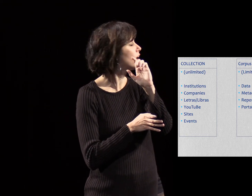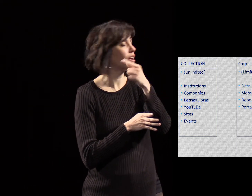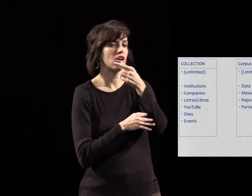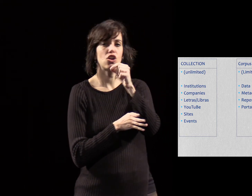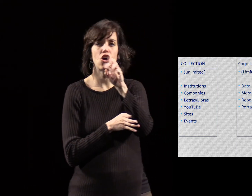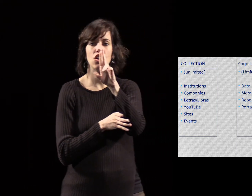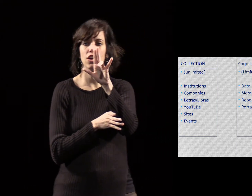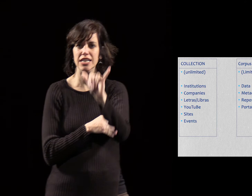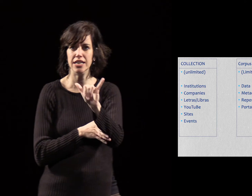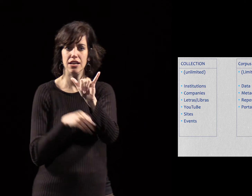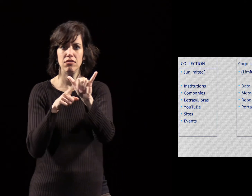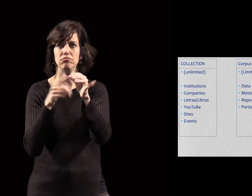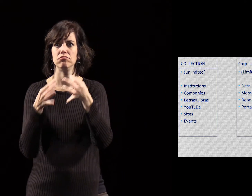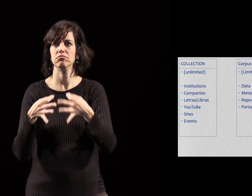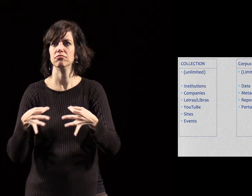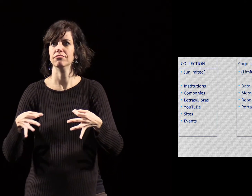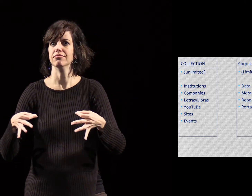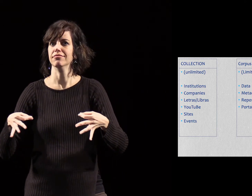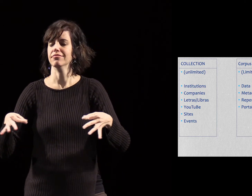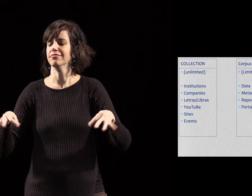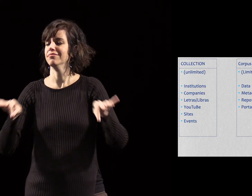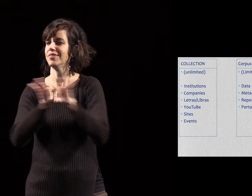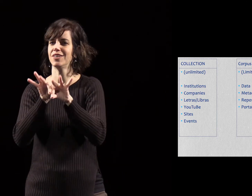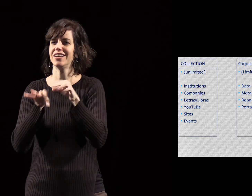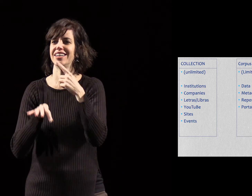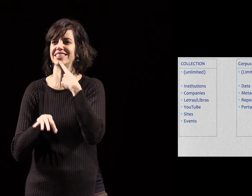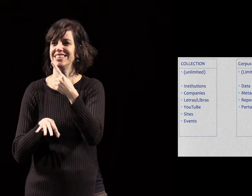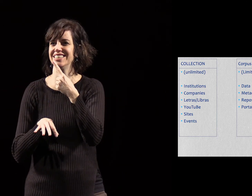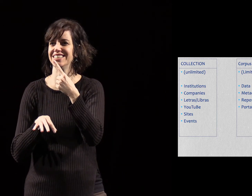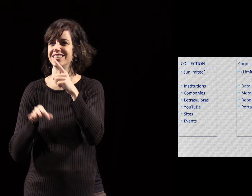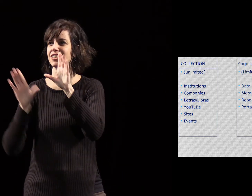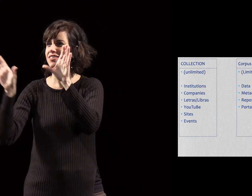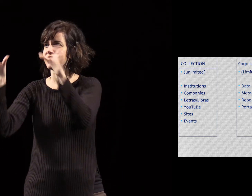categories. Now this is essential.